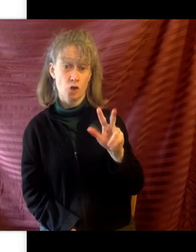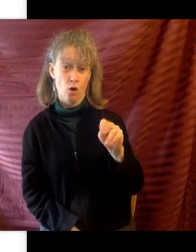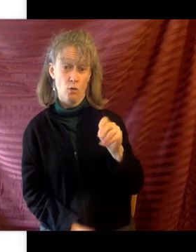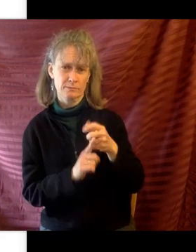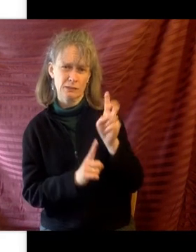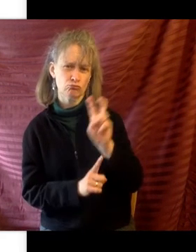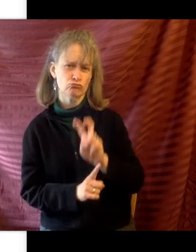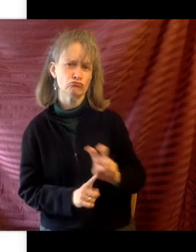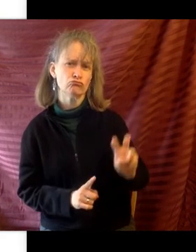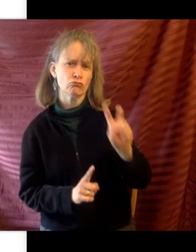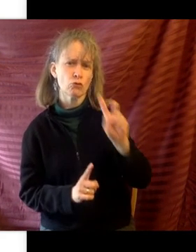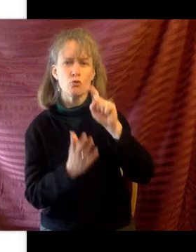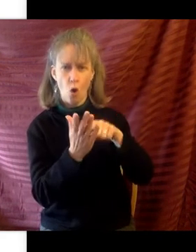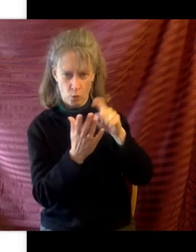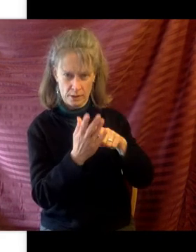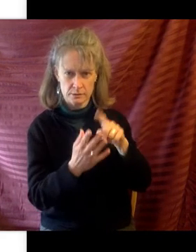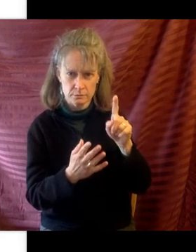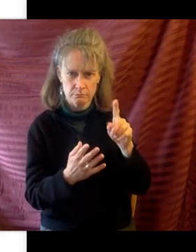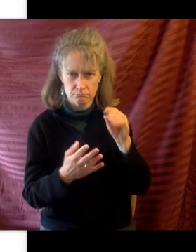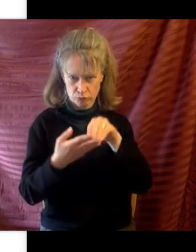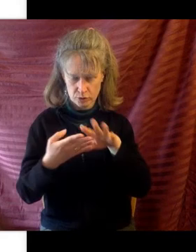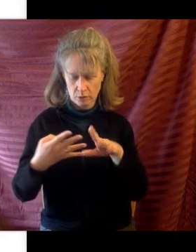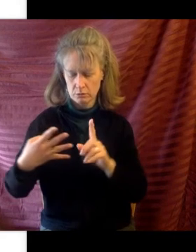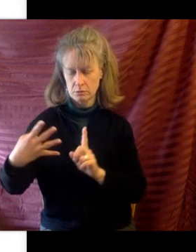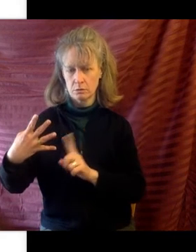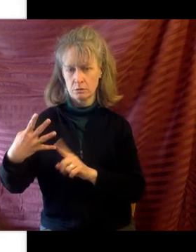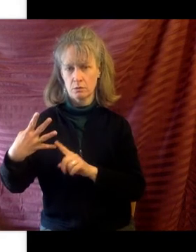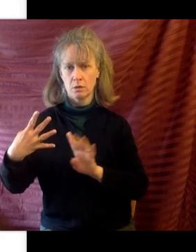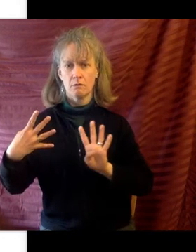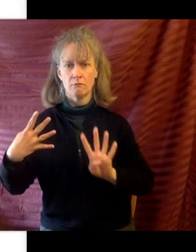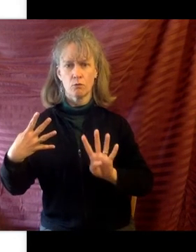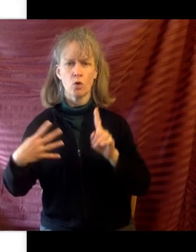Number 4. What is one example of geologic evidence supporting